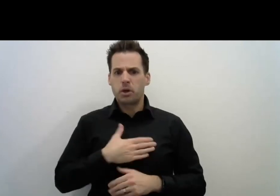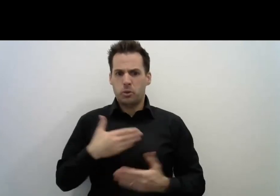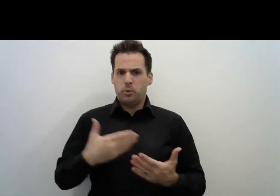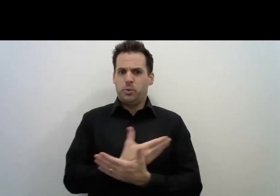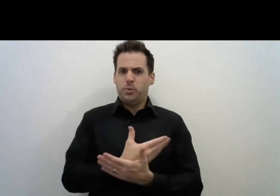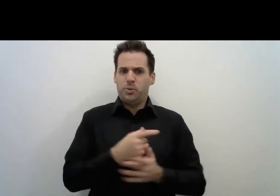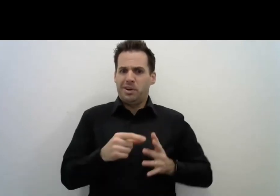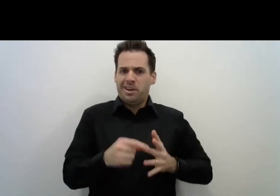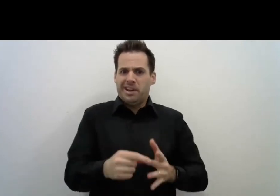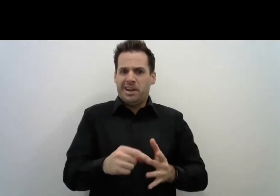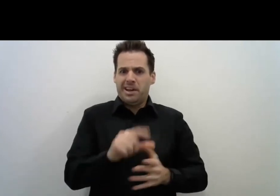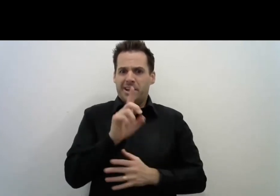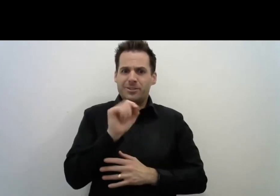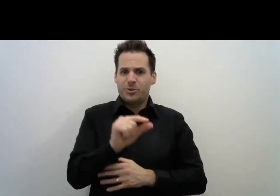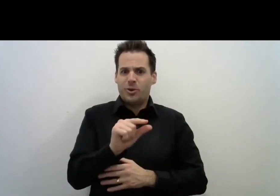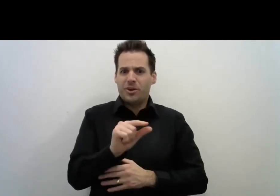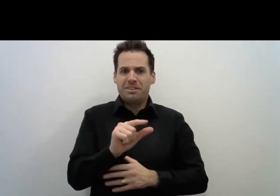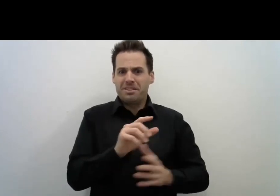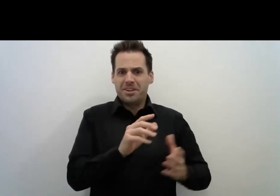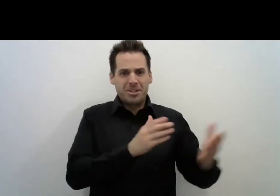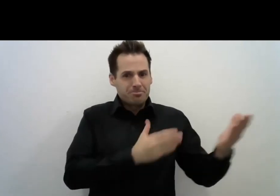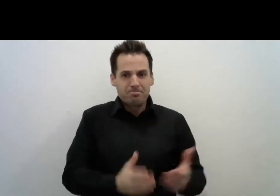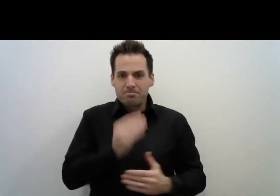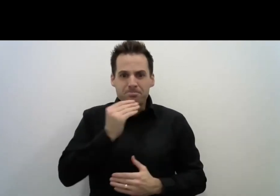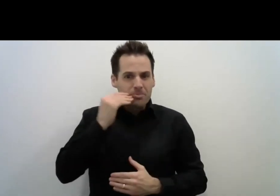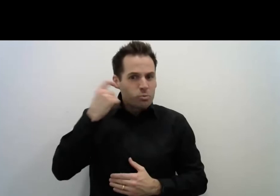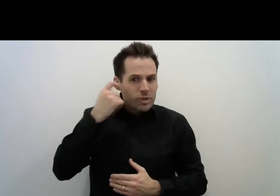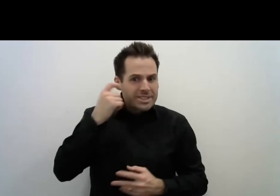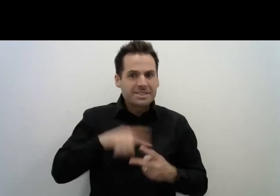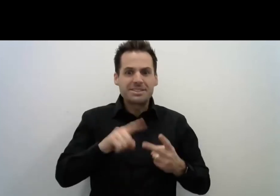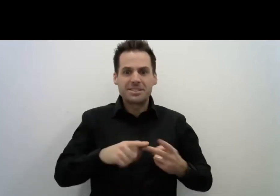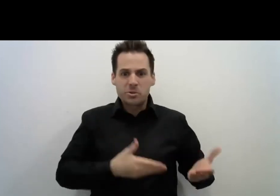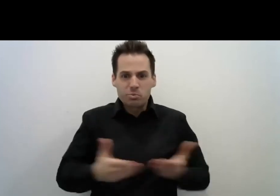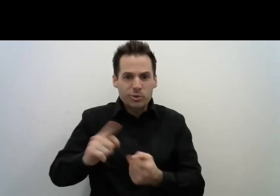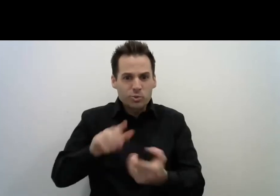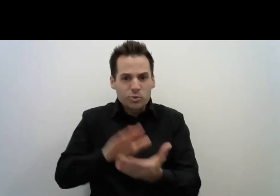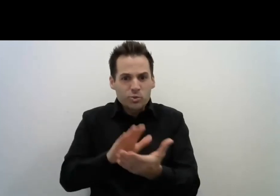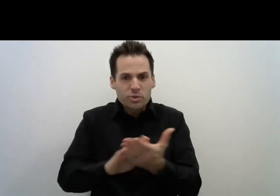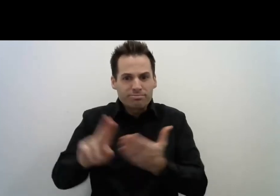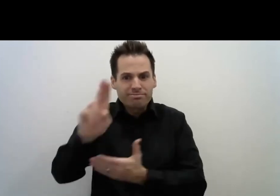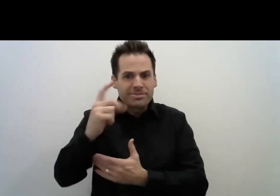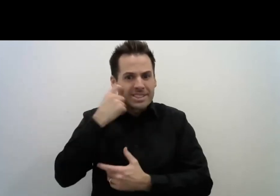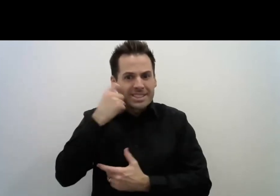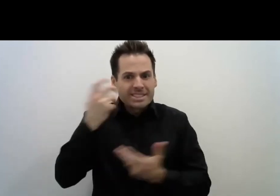my home and and my campus life well and and i think uh what you raised vivi too is not only